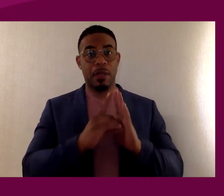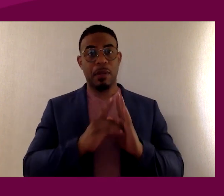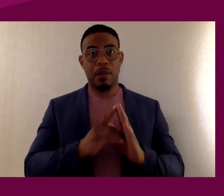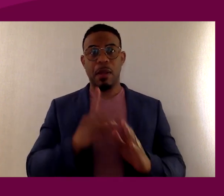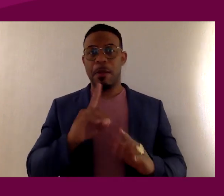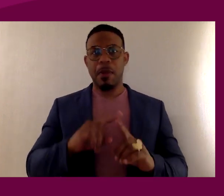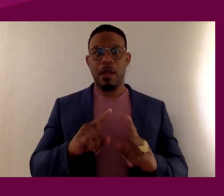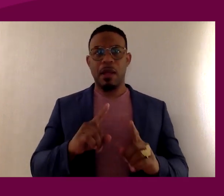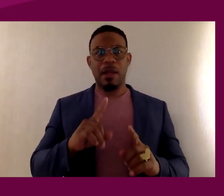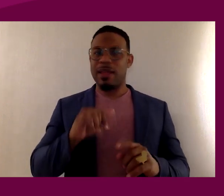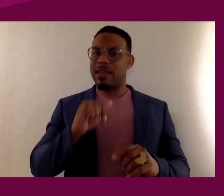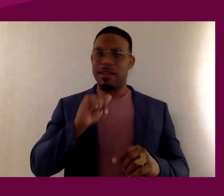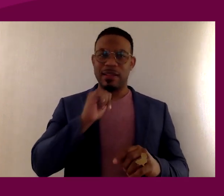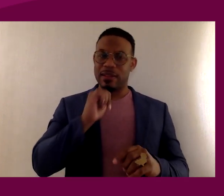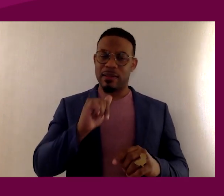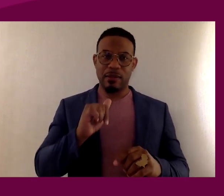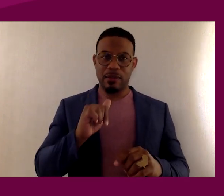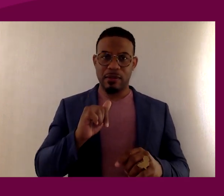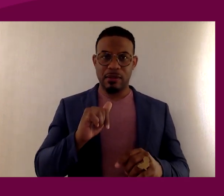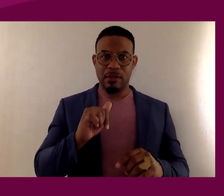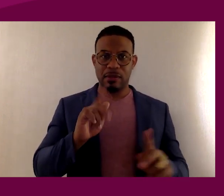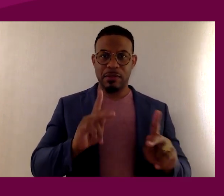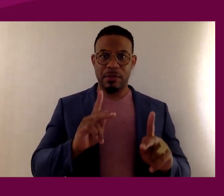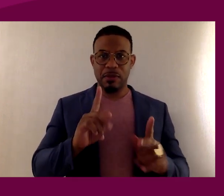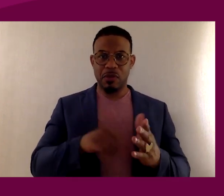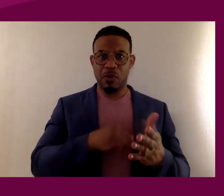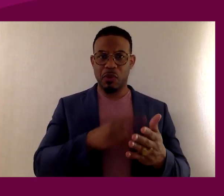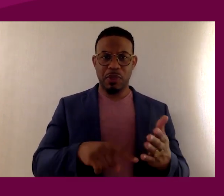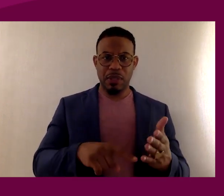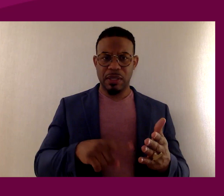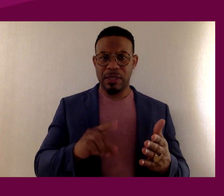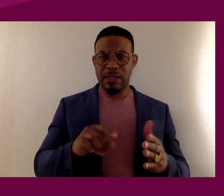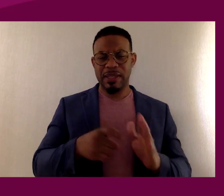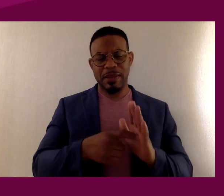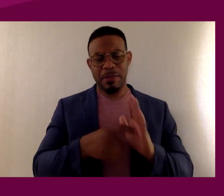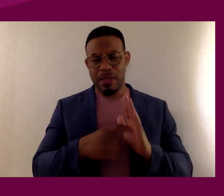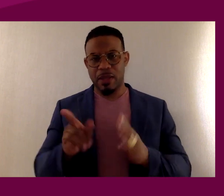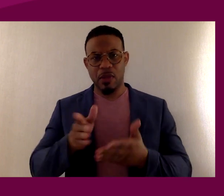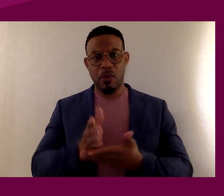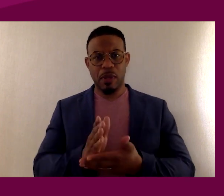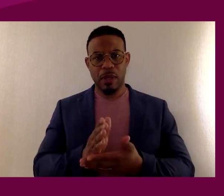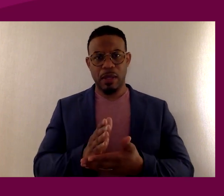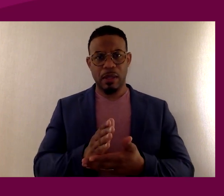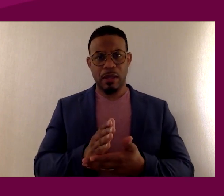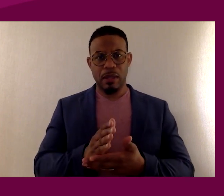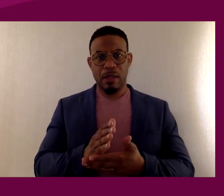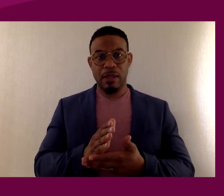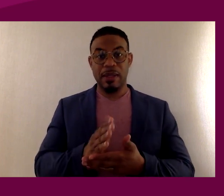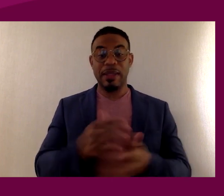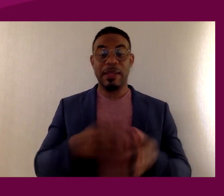they created a public demonstration, but it wasn't people criticizing and demanding